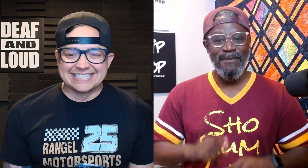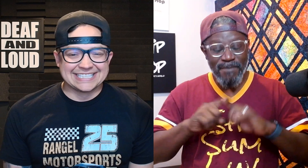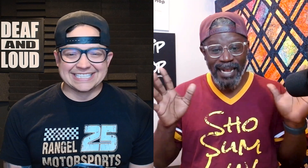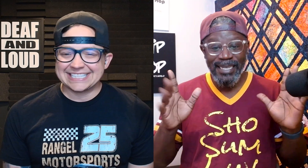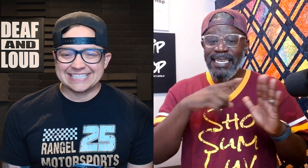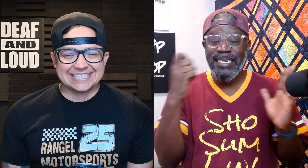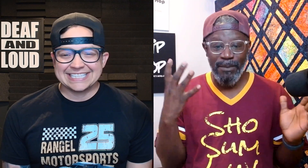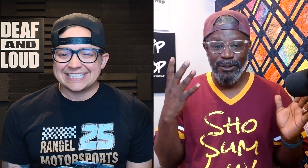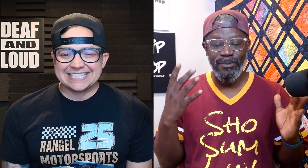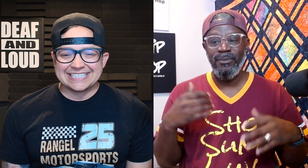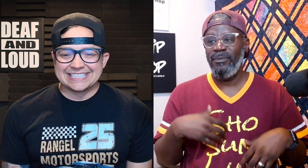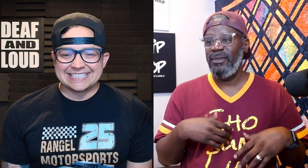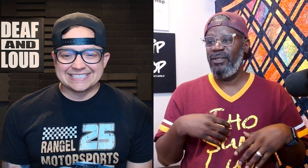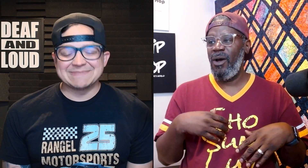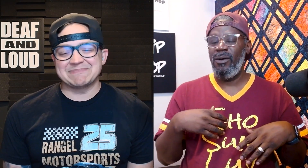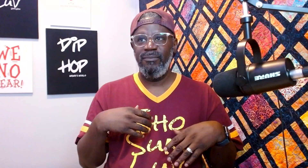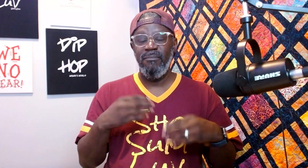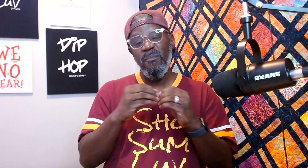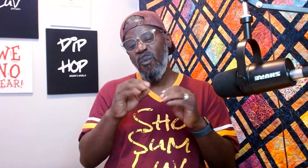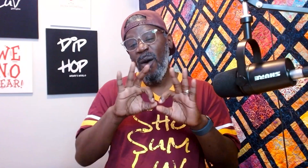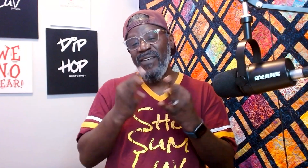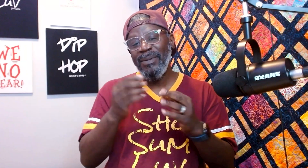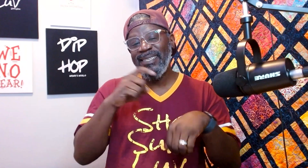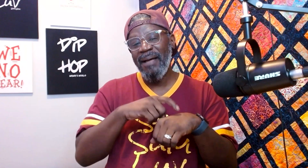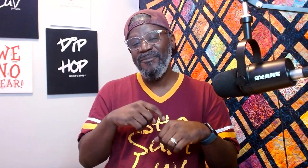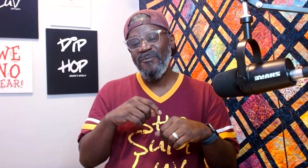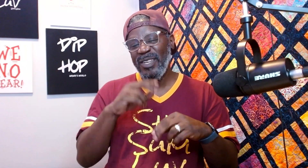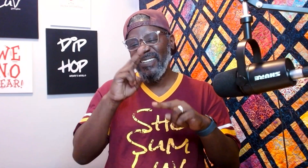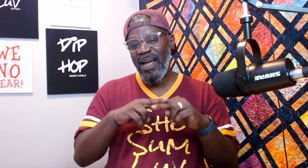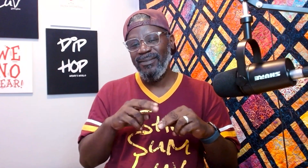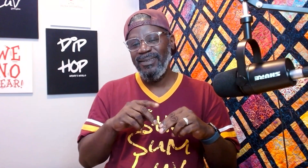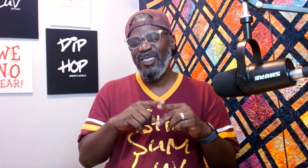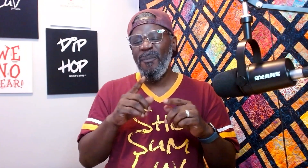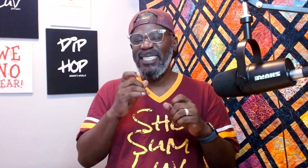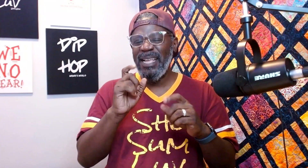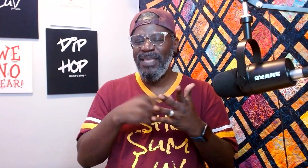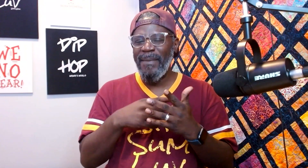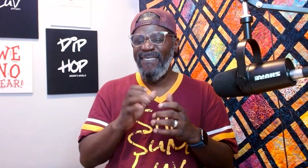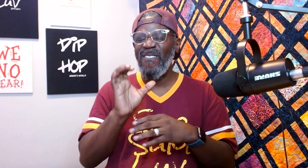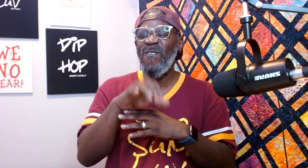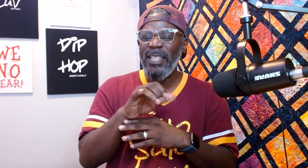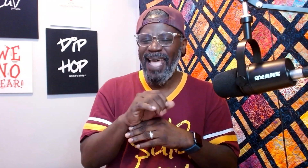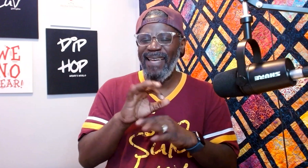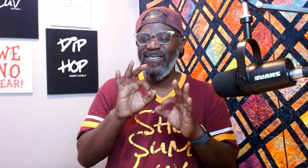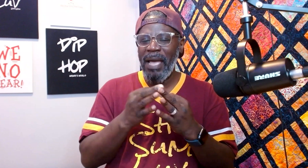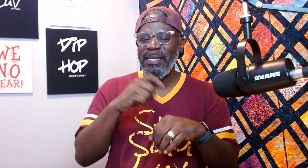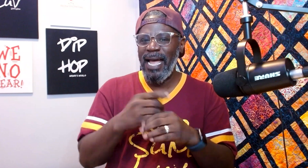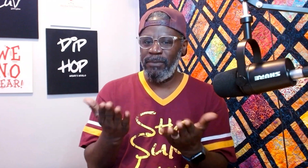But it's summer, so more family time, which is fun, but sometimes I have to force that family time.